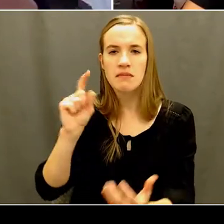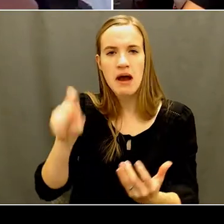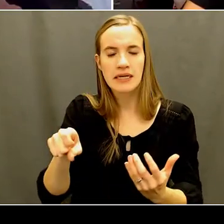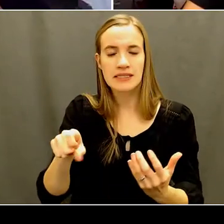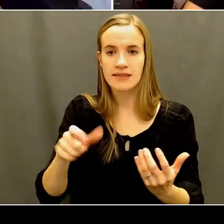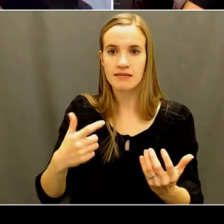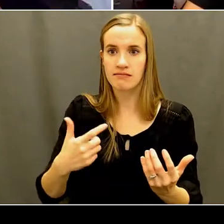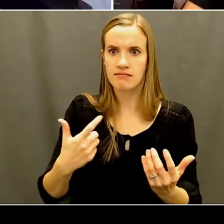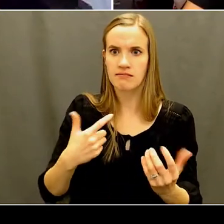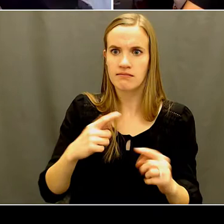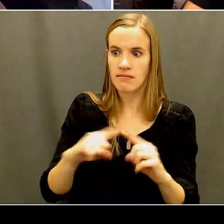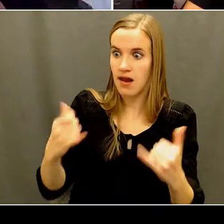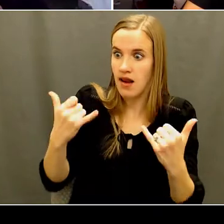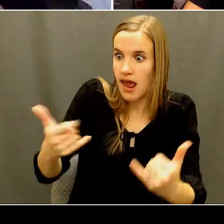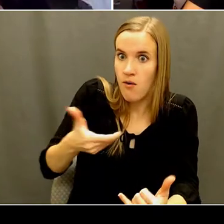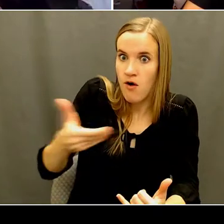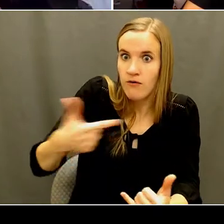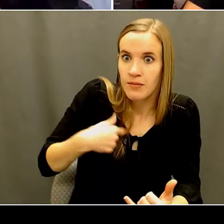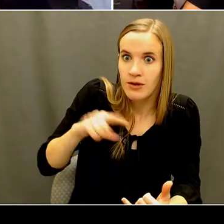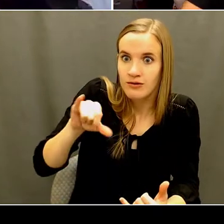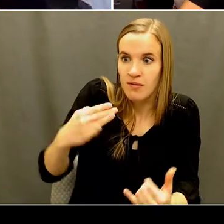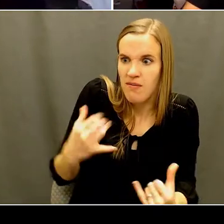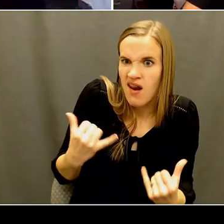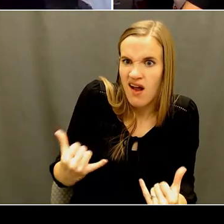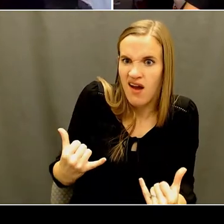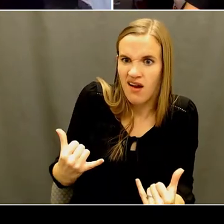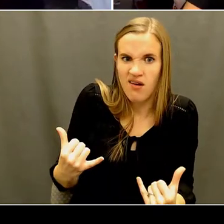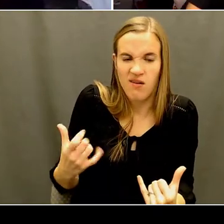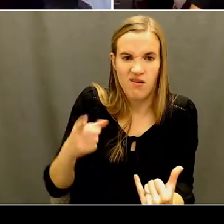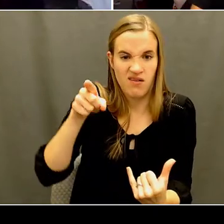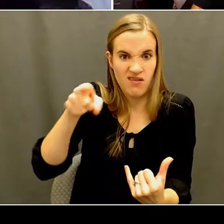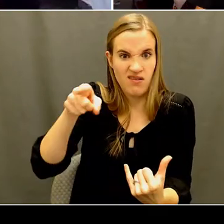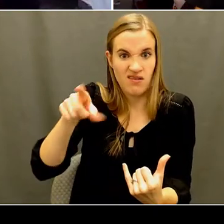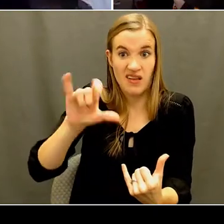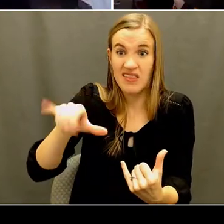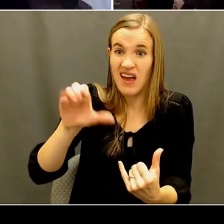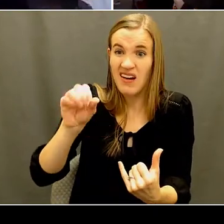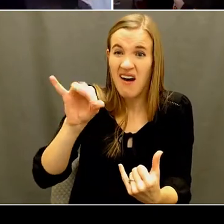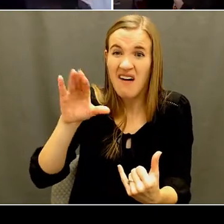position that I got when I was like, going to retire, you know? Totally